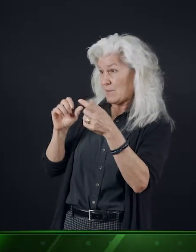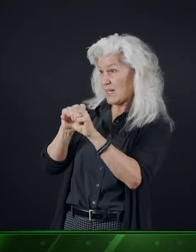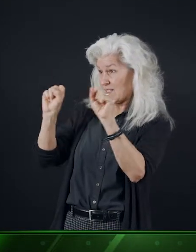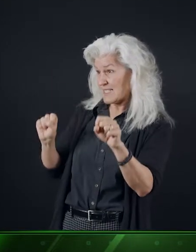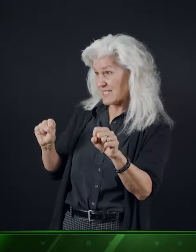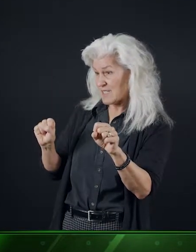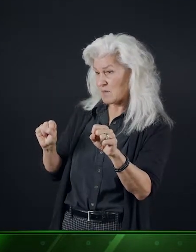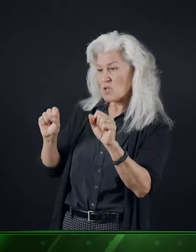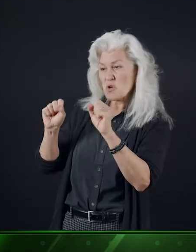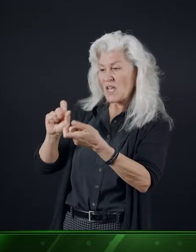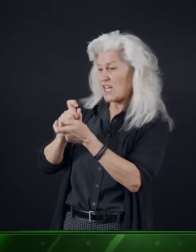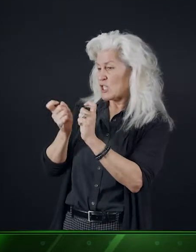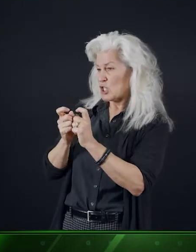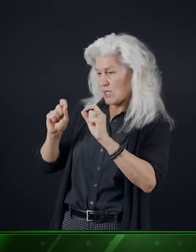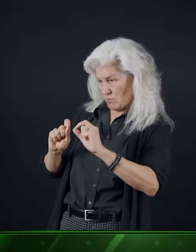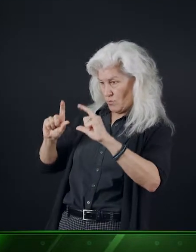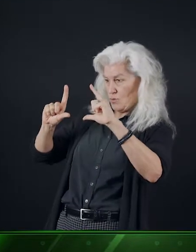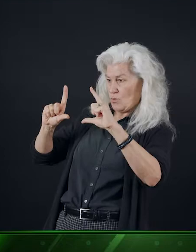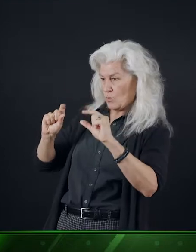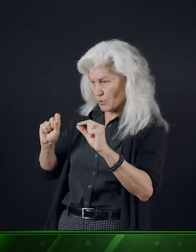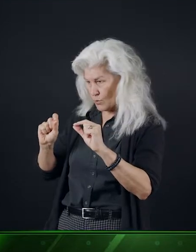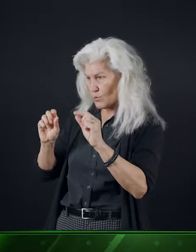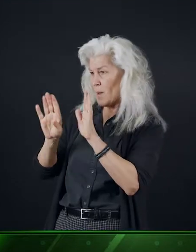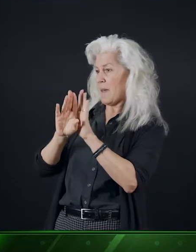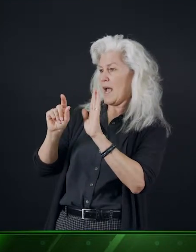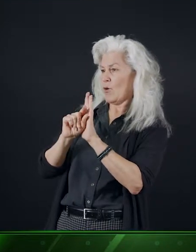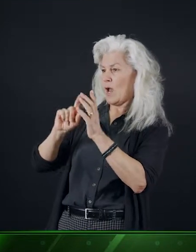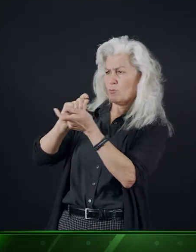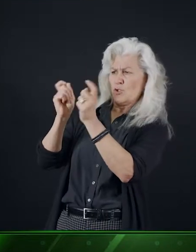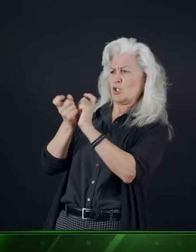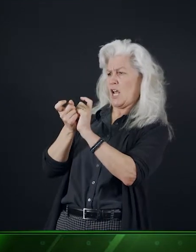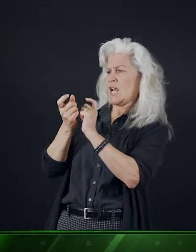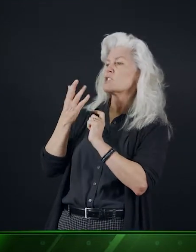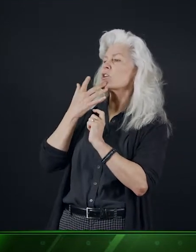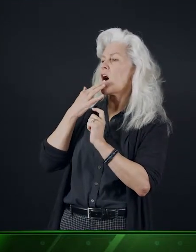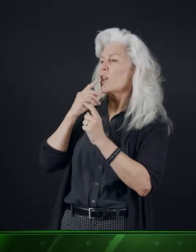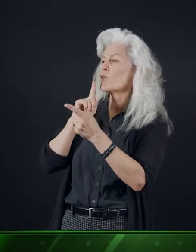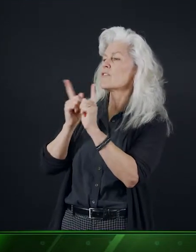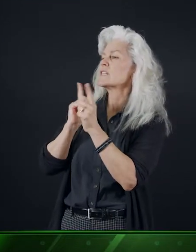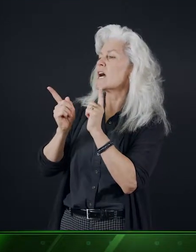adjust the background opacity, enable color coding of dialog per speaker, and they can choose whether